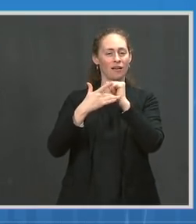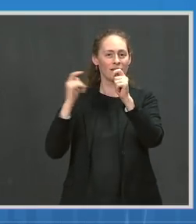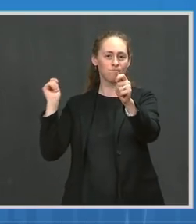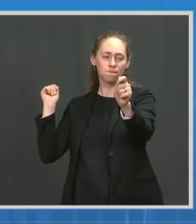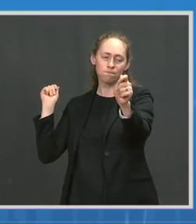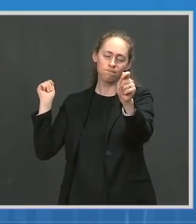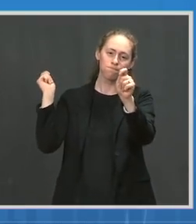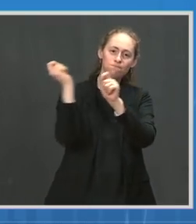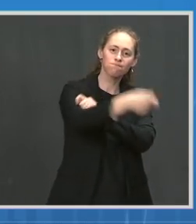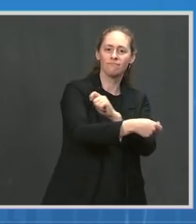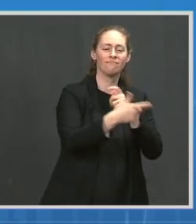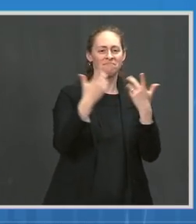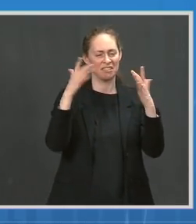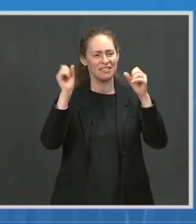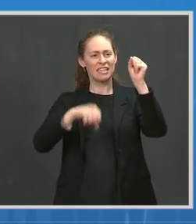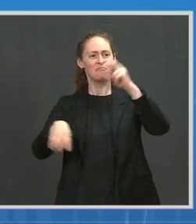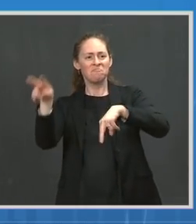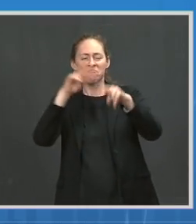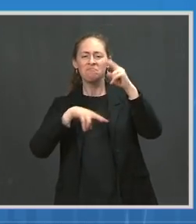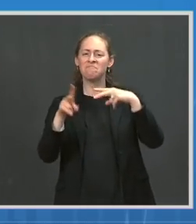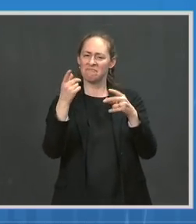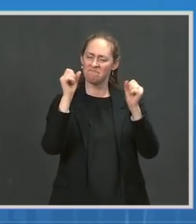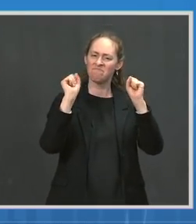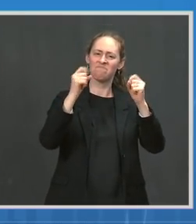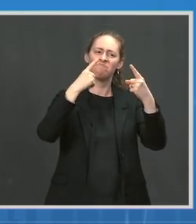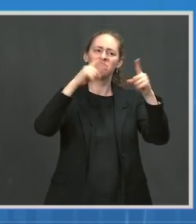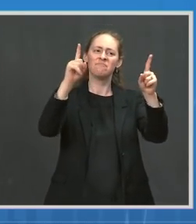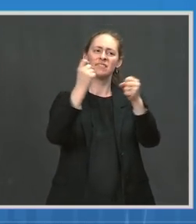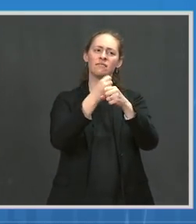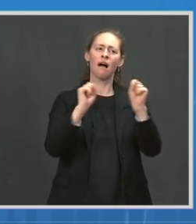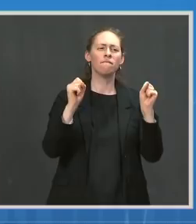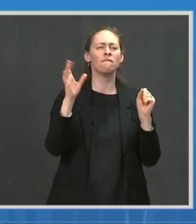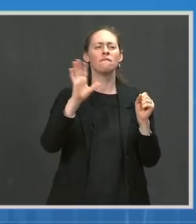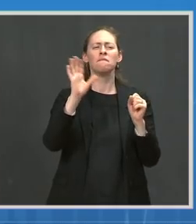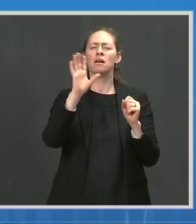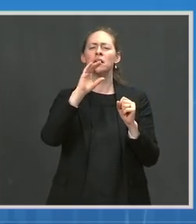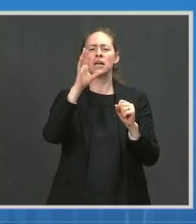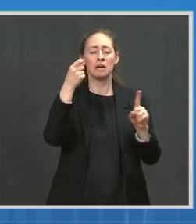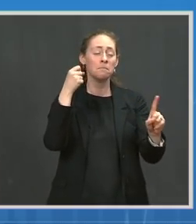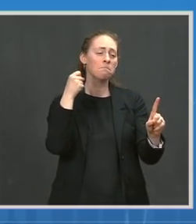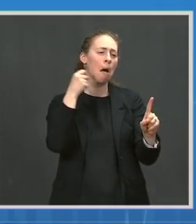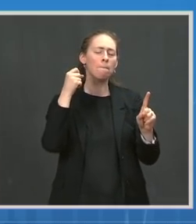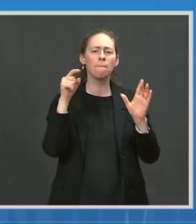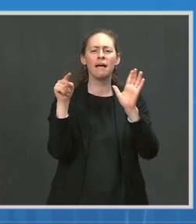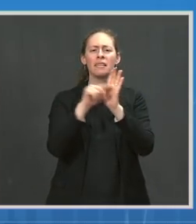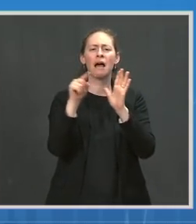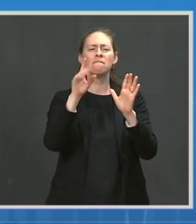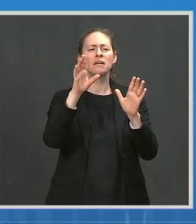where an extremely rare adverse event of 6 individuals